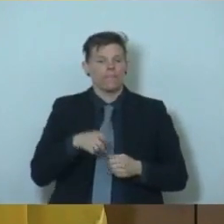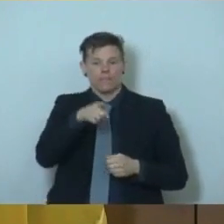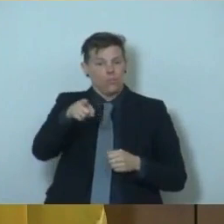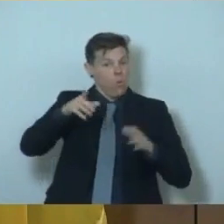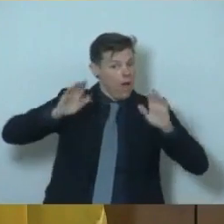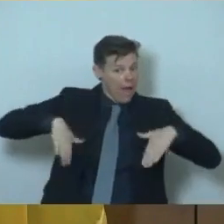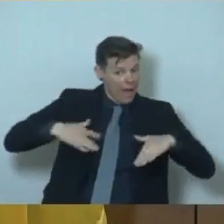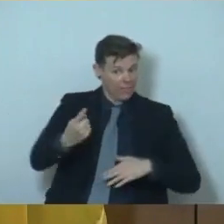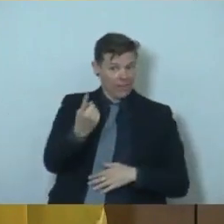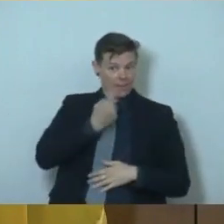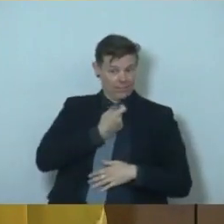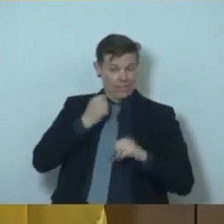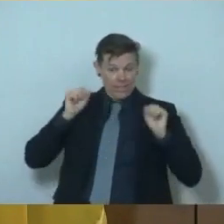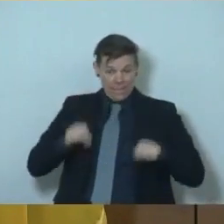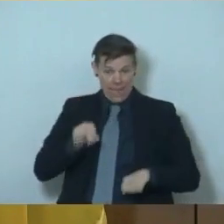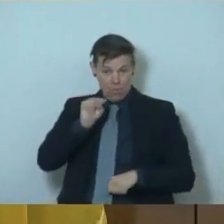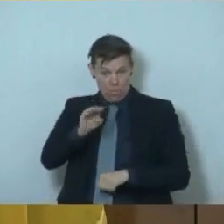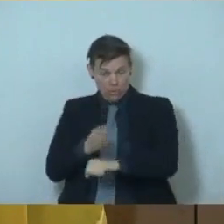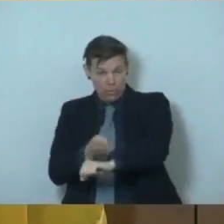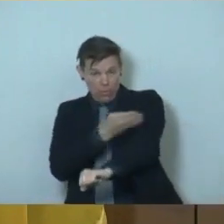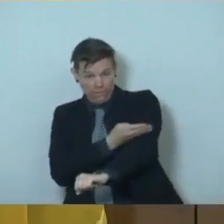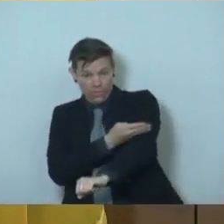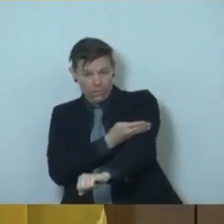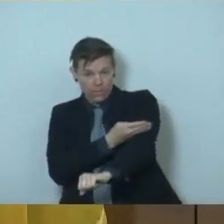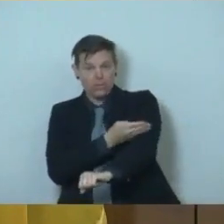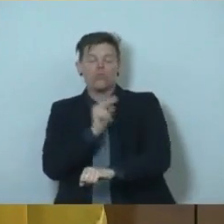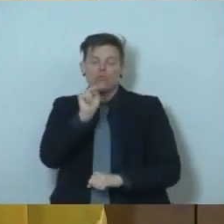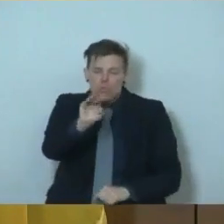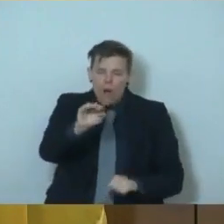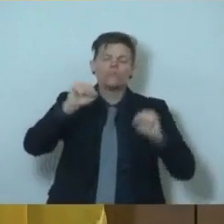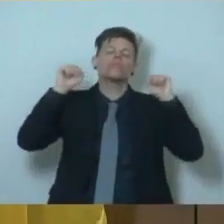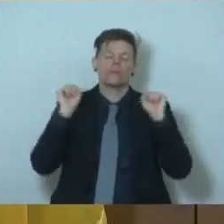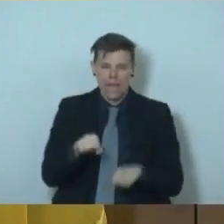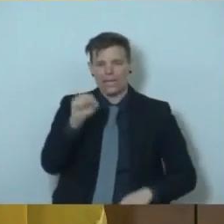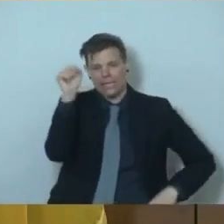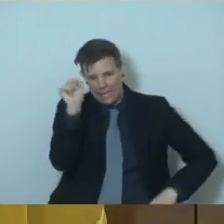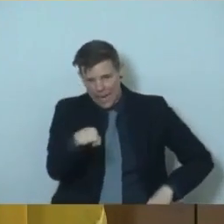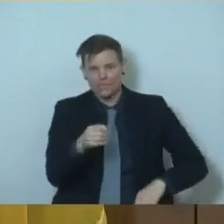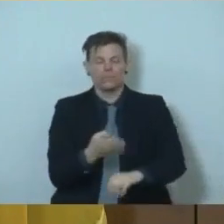DO I BELIEVE THAT NEW HEX CANS STILL HAVE TIME TO TURN THE CORNER? YOU BET I DO.